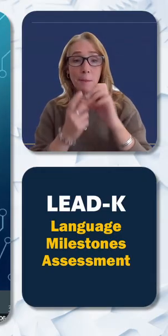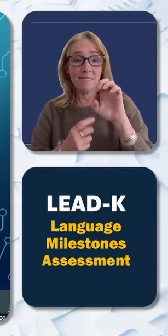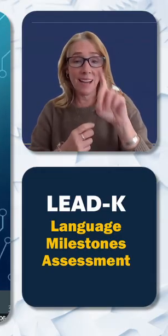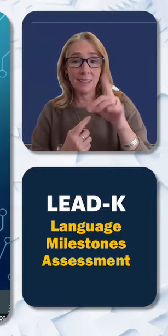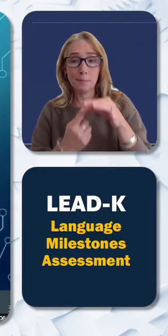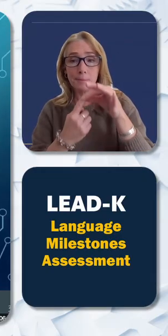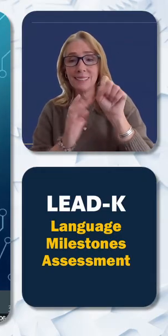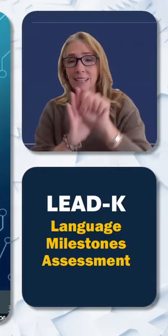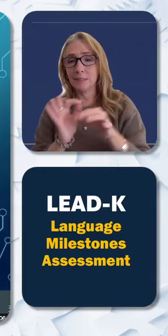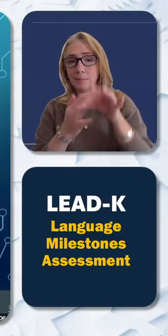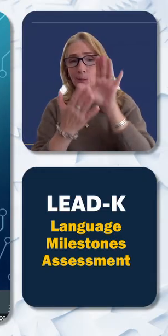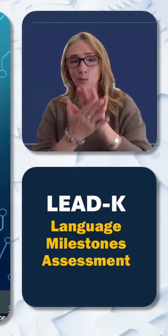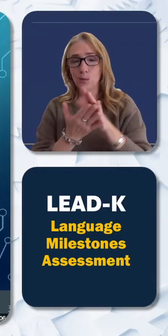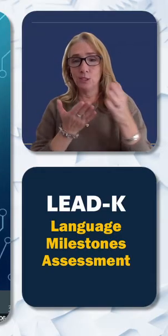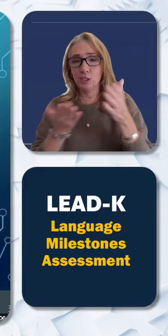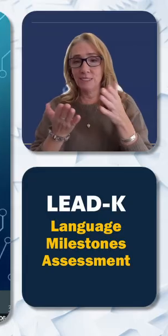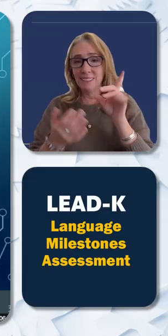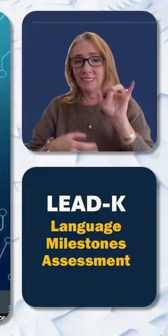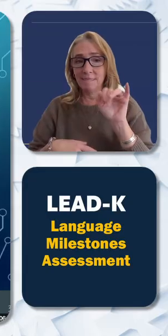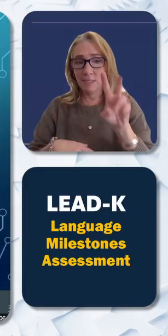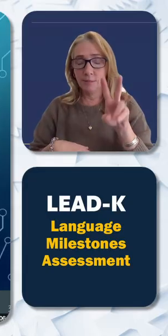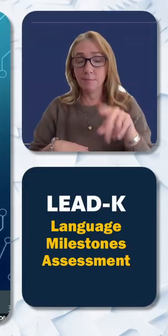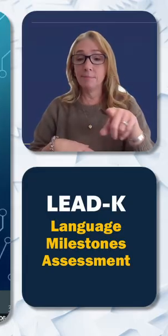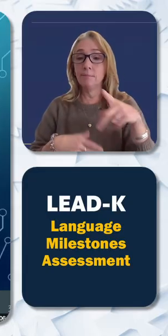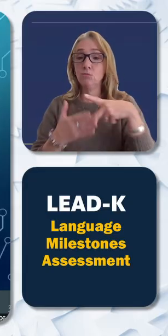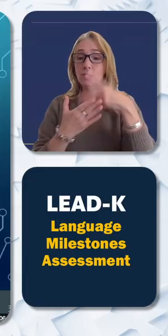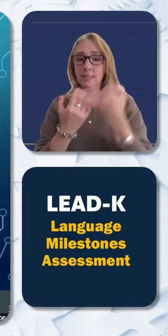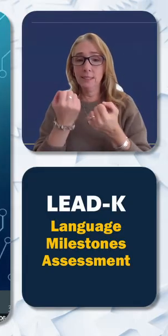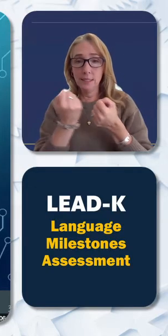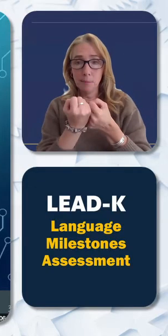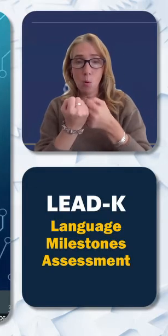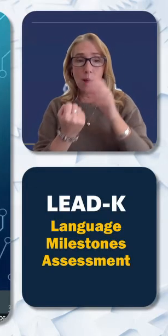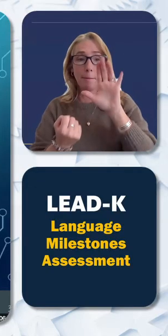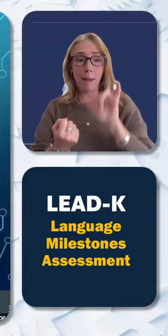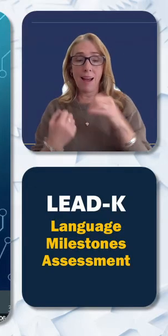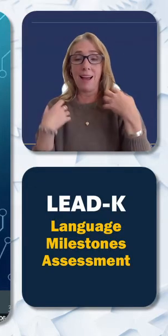conjunction with the California Department of Education State Special Schools Division.